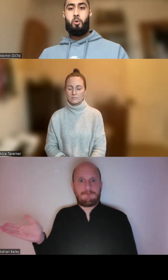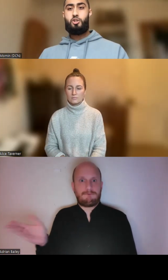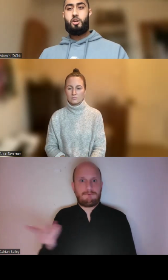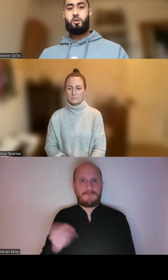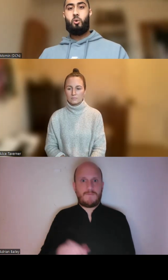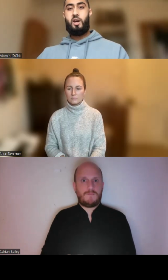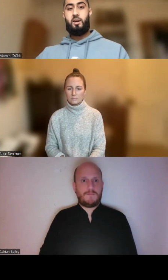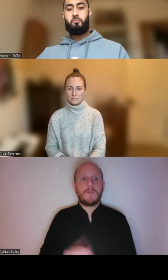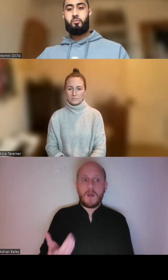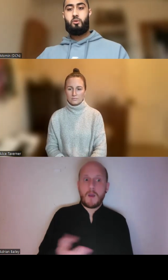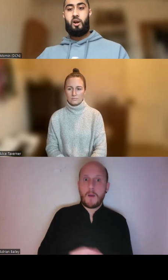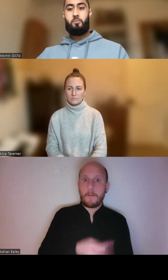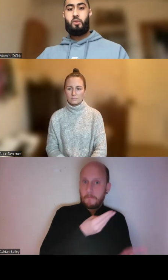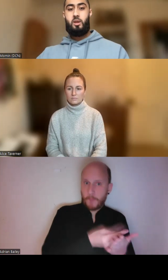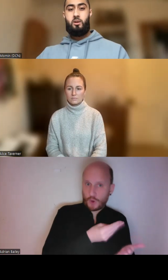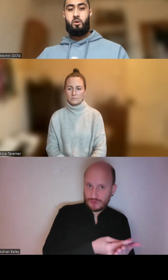Budget or time. Now,